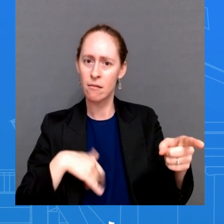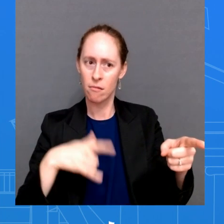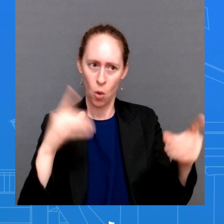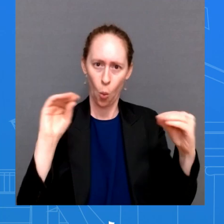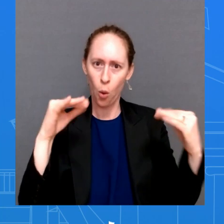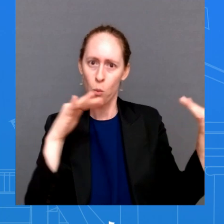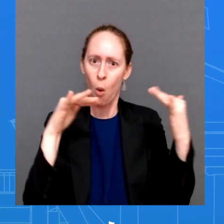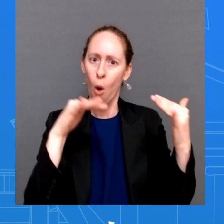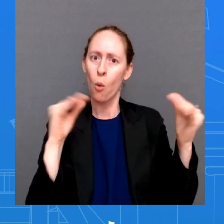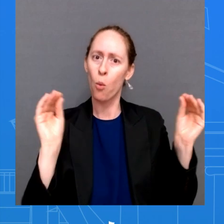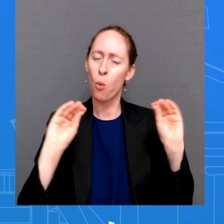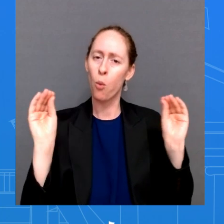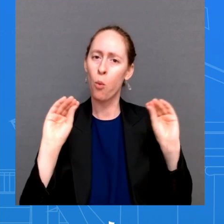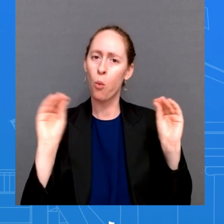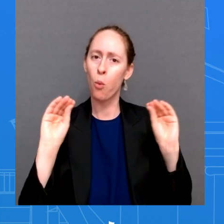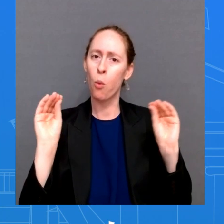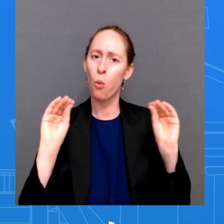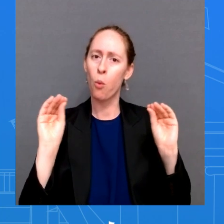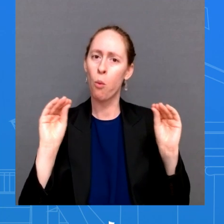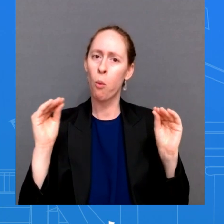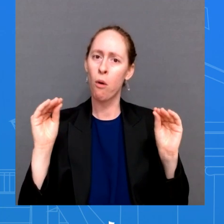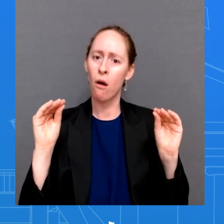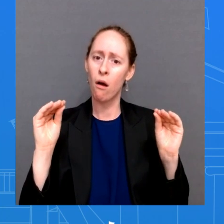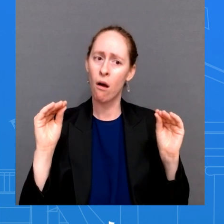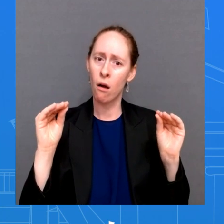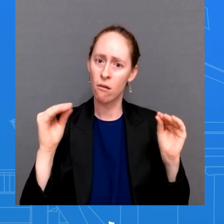So we think that the trip was certainly worth it.